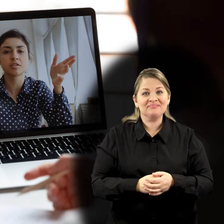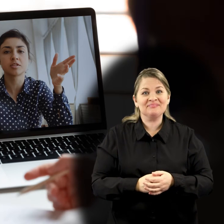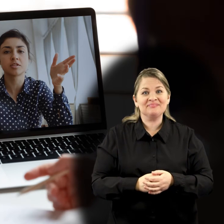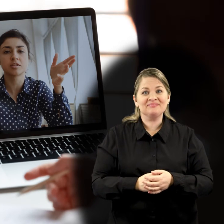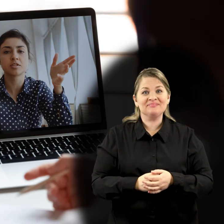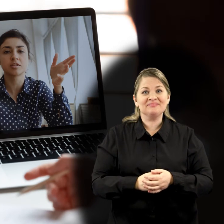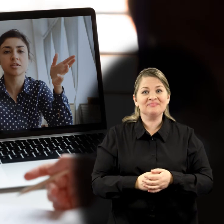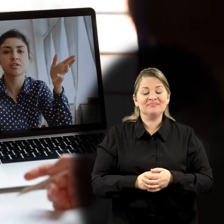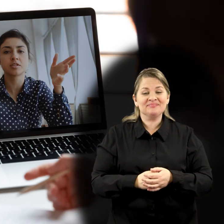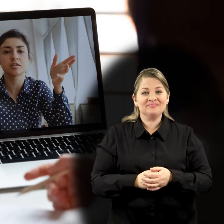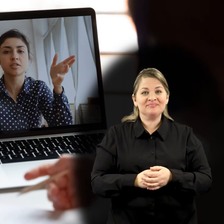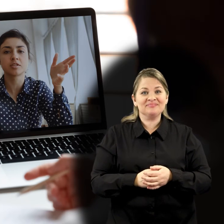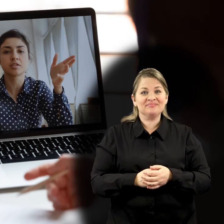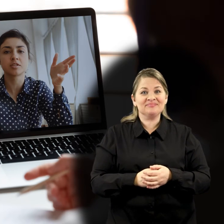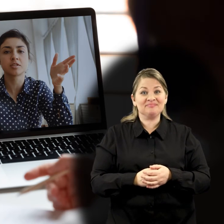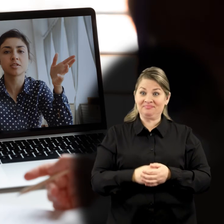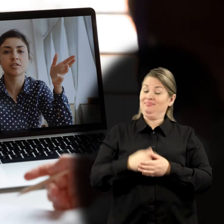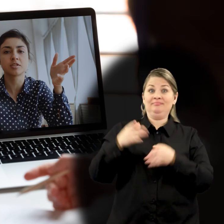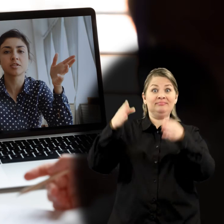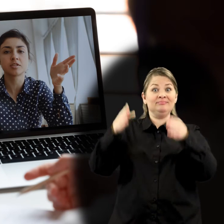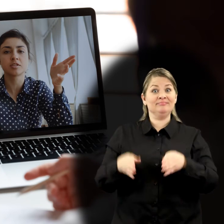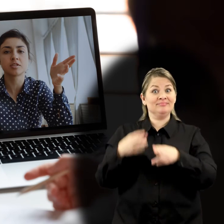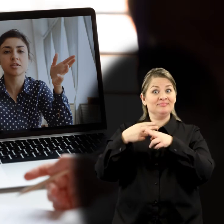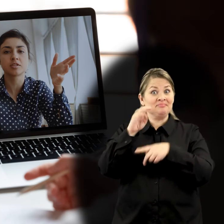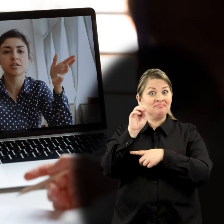In this next video, Mai, like many people who are deaf